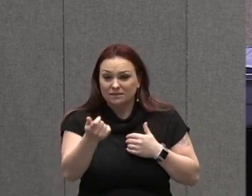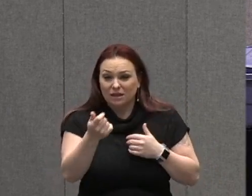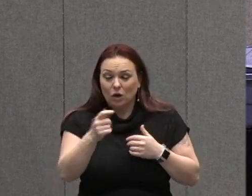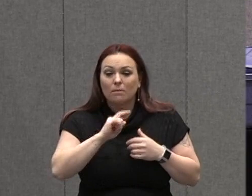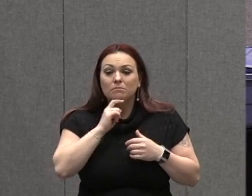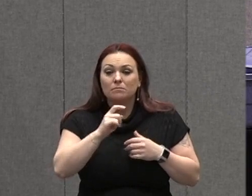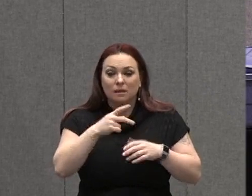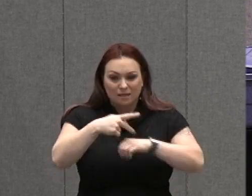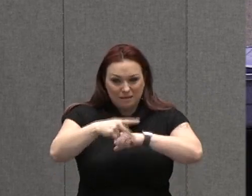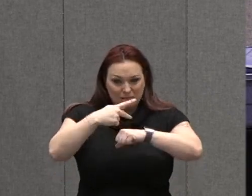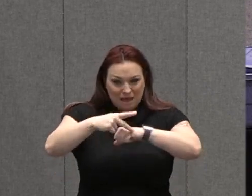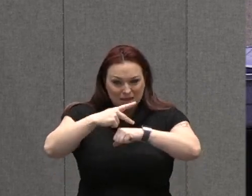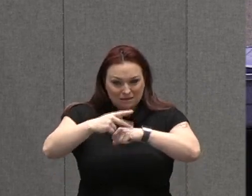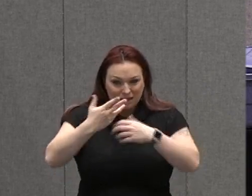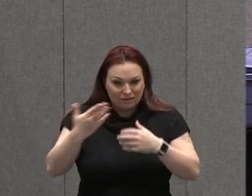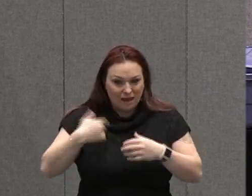I think you have a little plastic thing too.